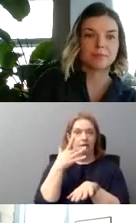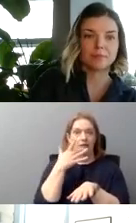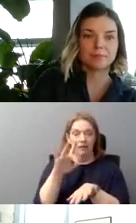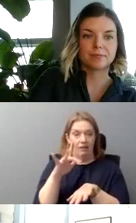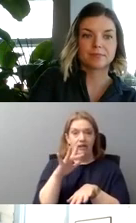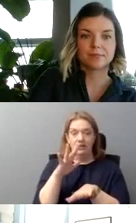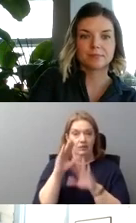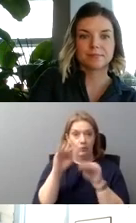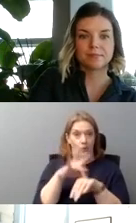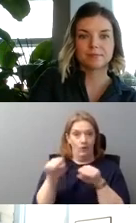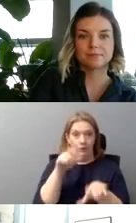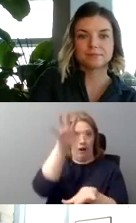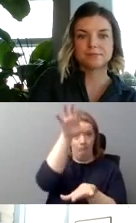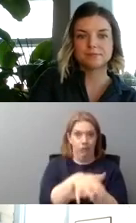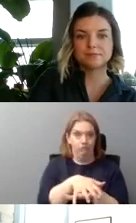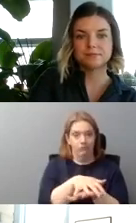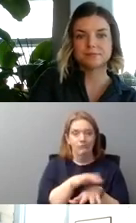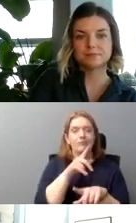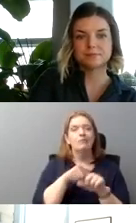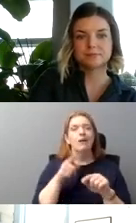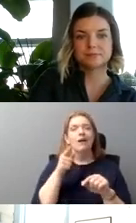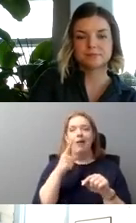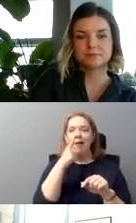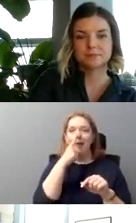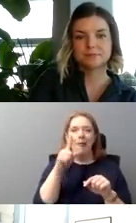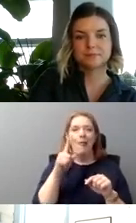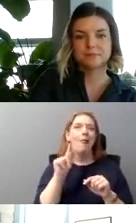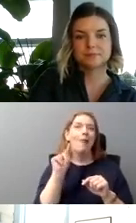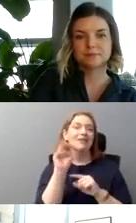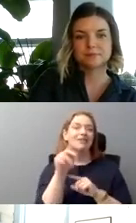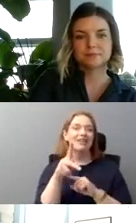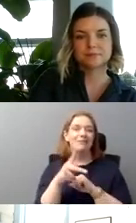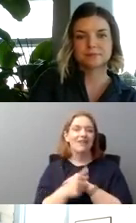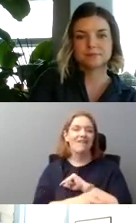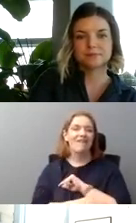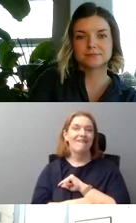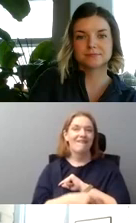in you know kind of tempting fate just like those torches swinging in the window, you know, um